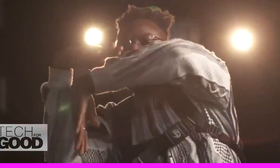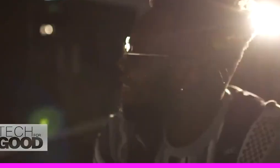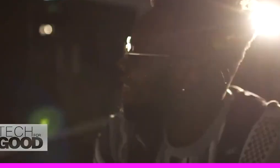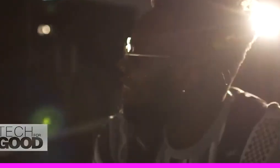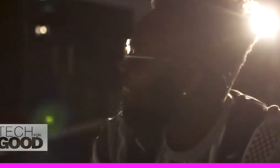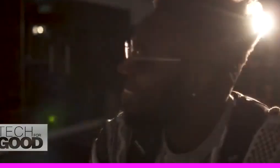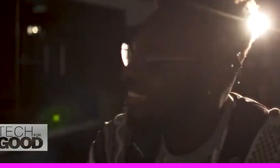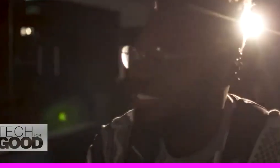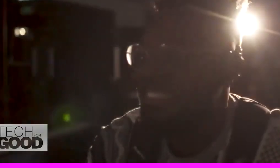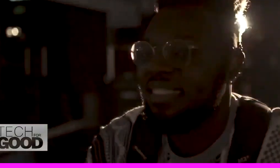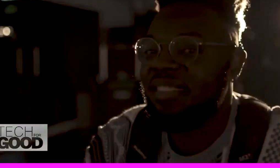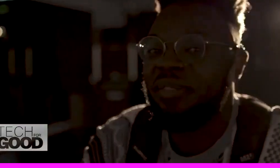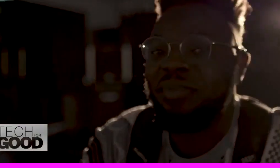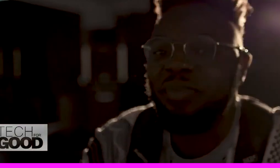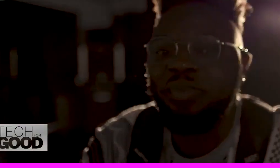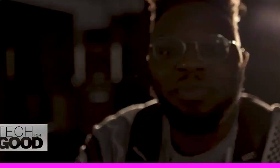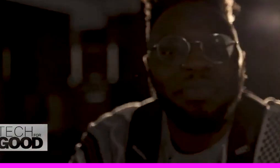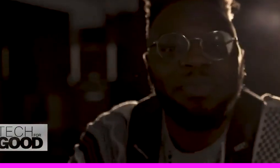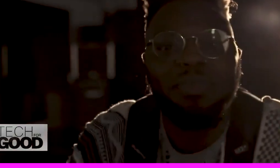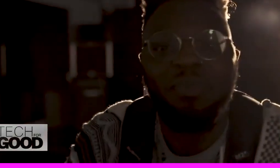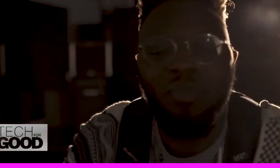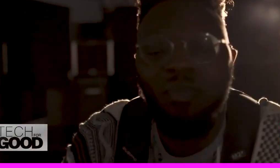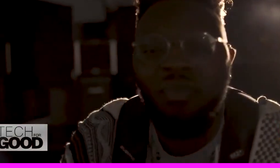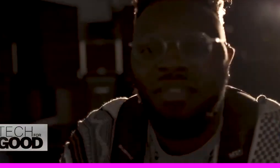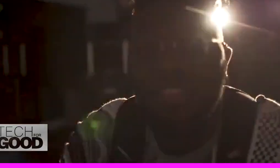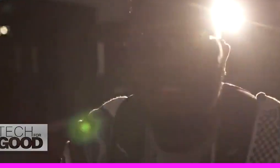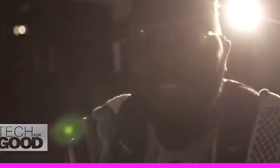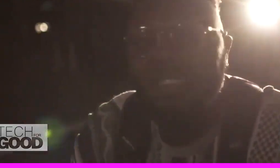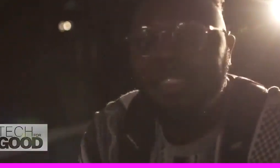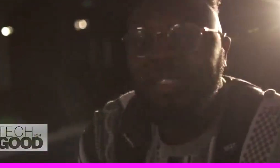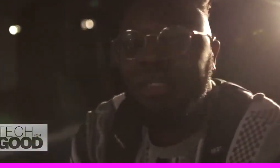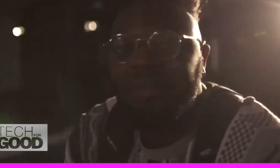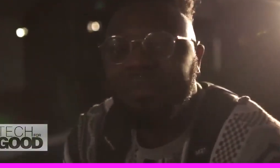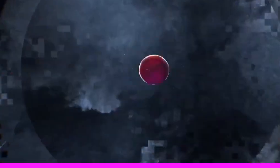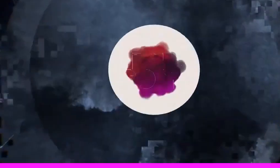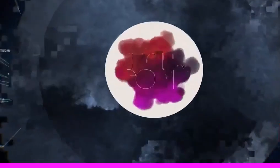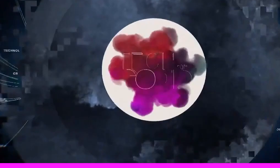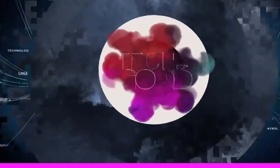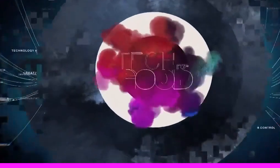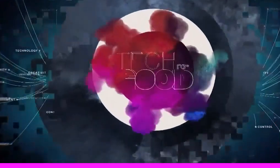so we can pass on our passion to future generations.